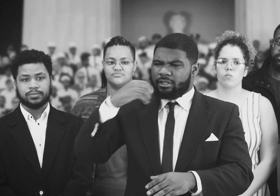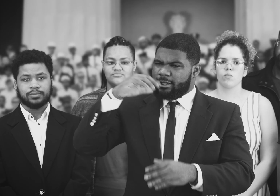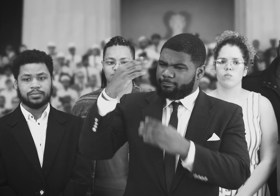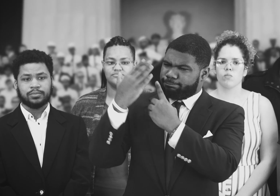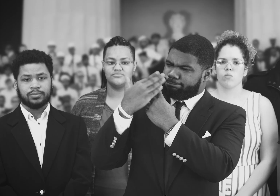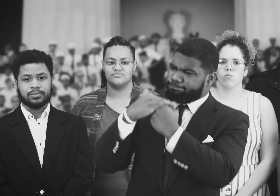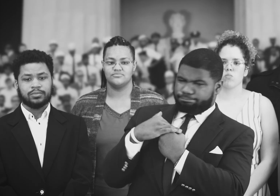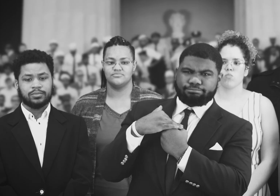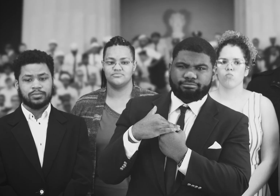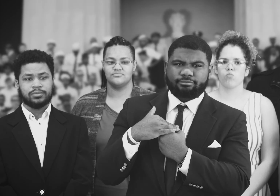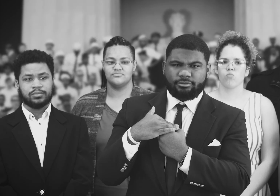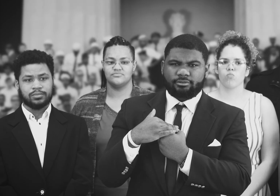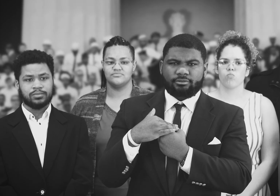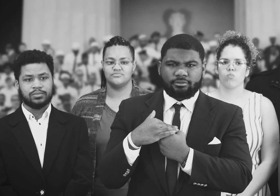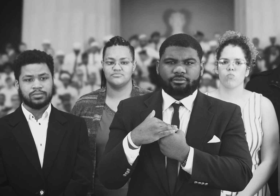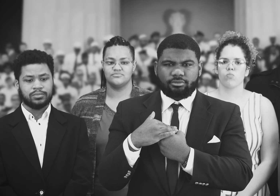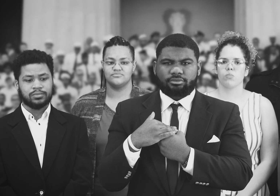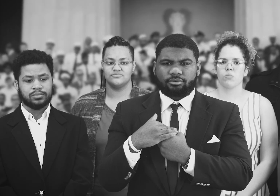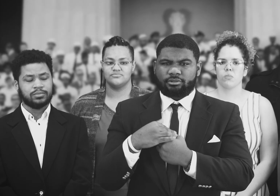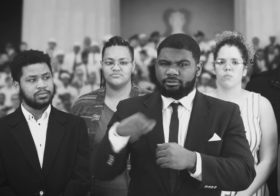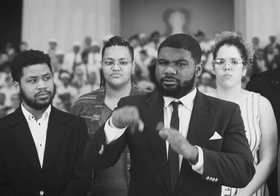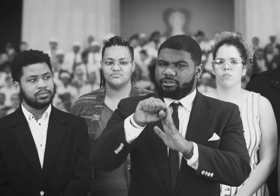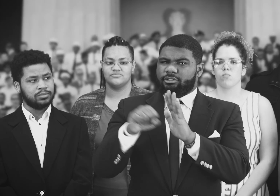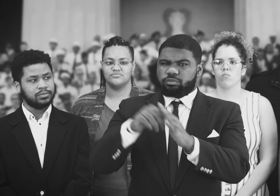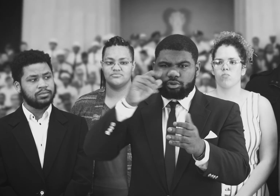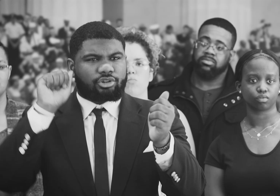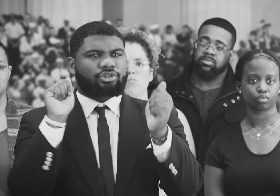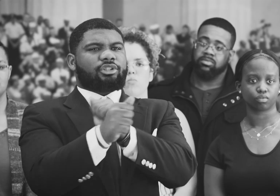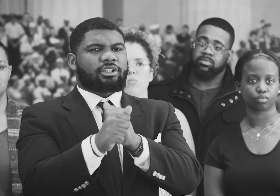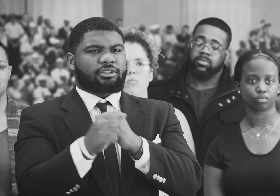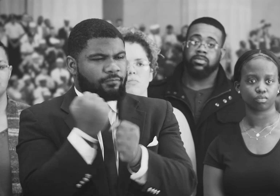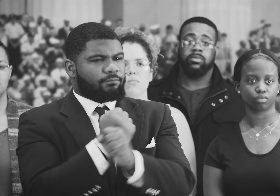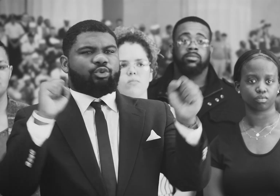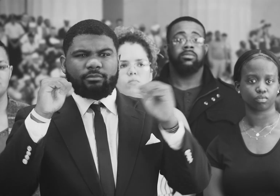a state sweltering with the heat of injustice, sweltering with the heat of oppression, will be transformed into an oasis of freedom